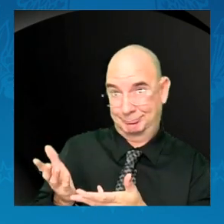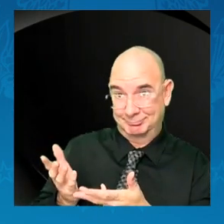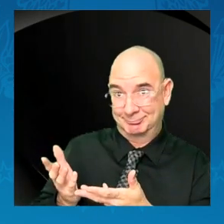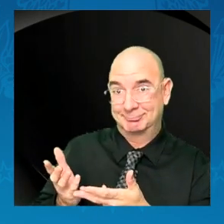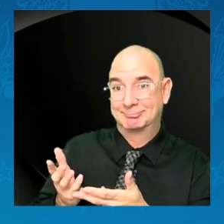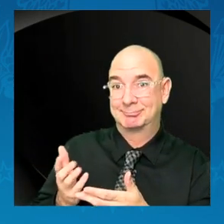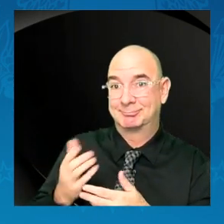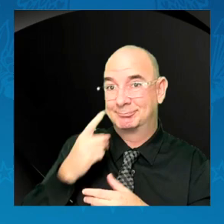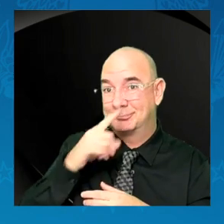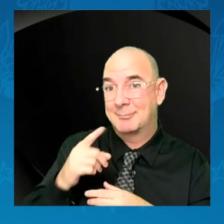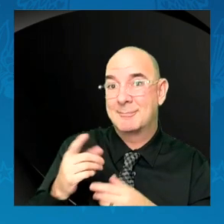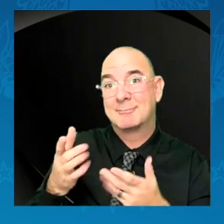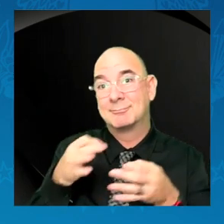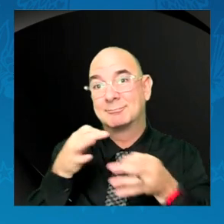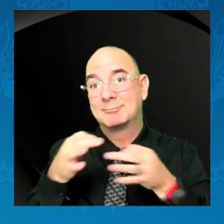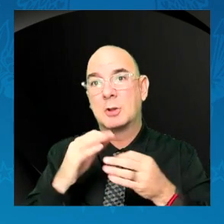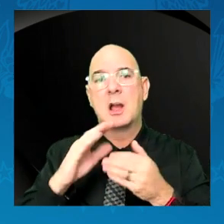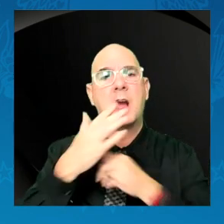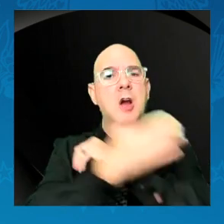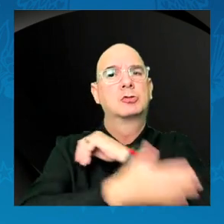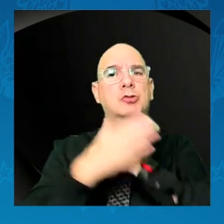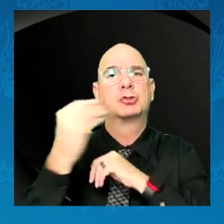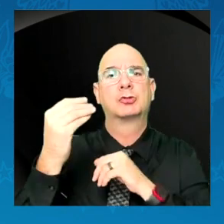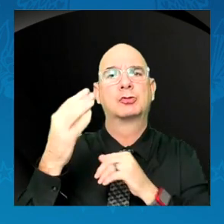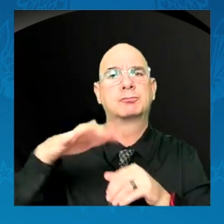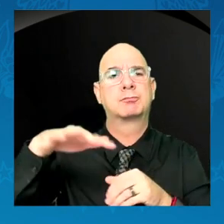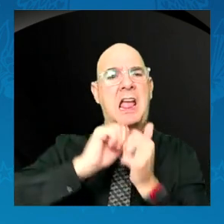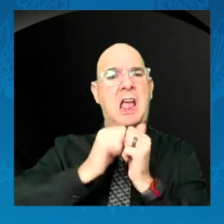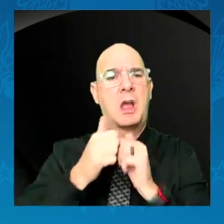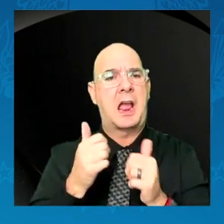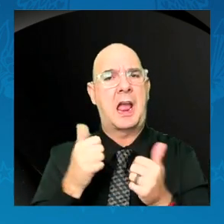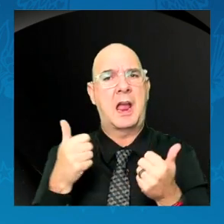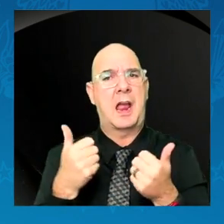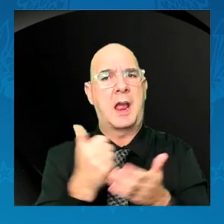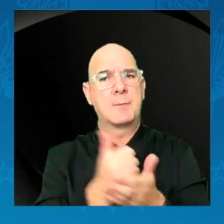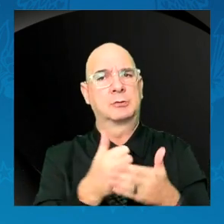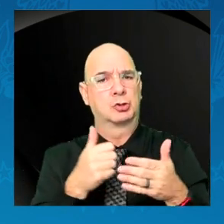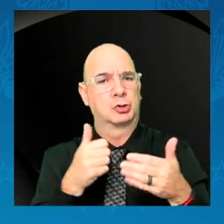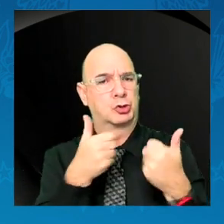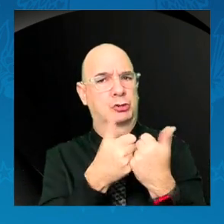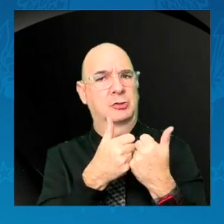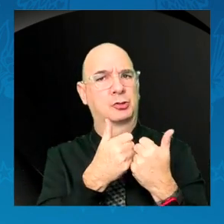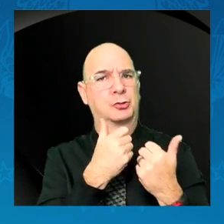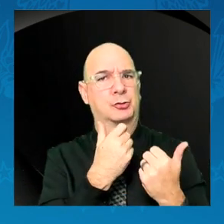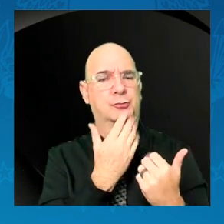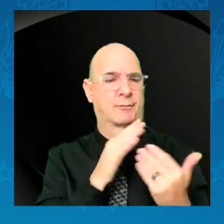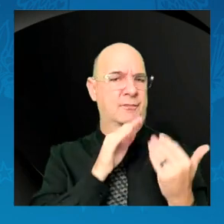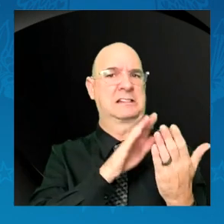to assist them with the challenges that they face increasingly every year. Secretary Vilsack: Madam Vice President, let me thank you for your leadership